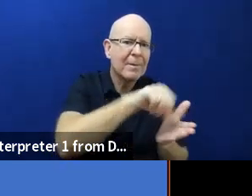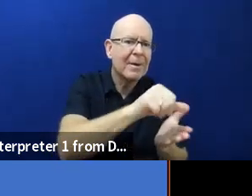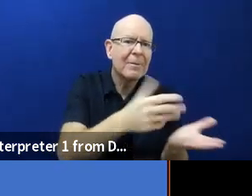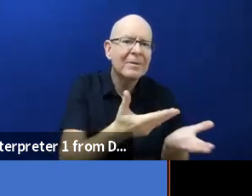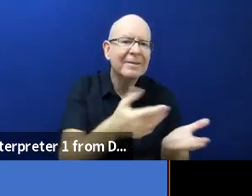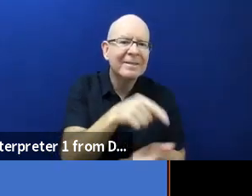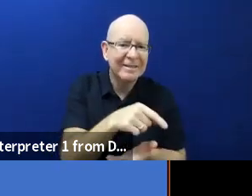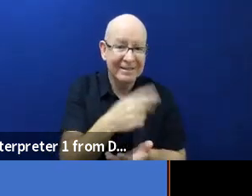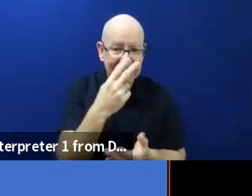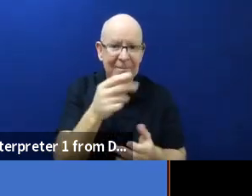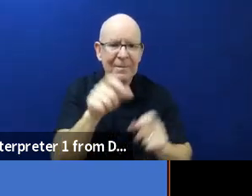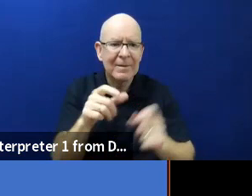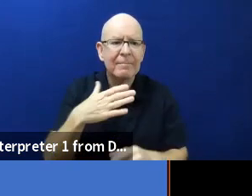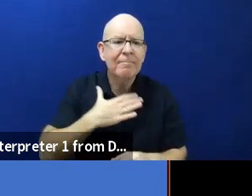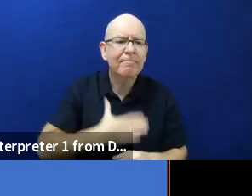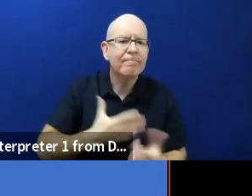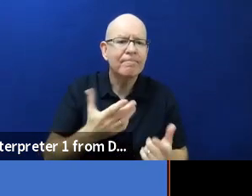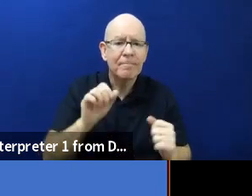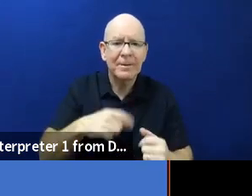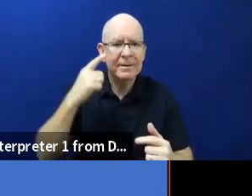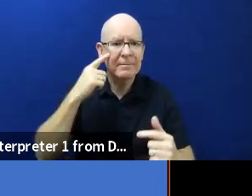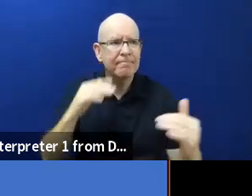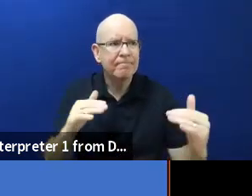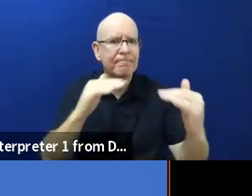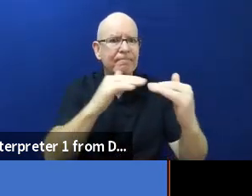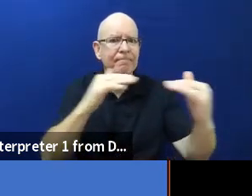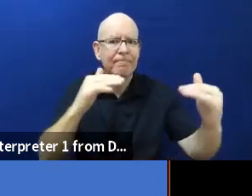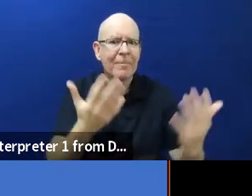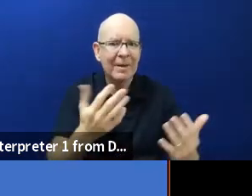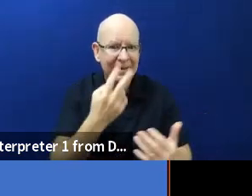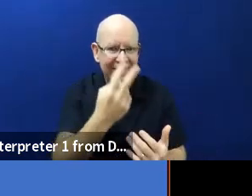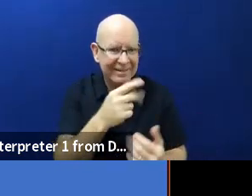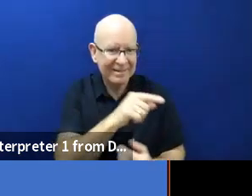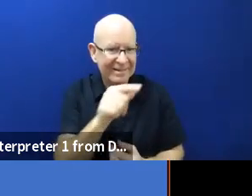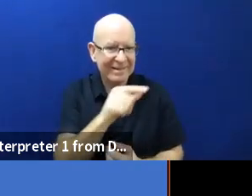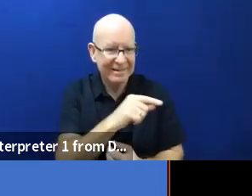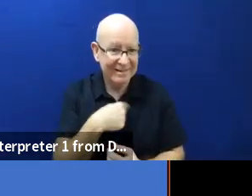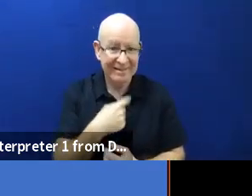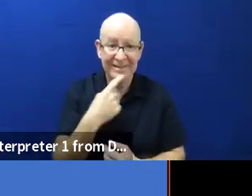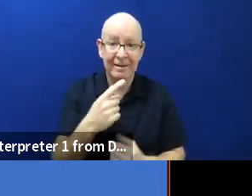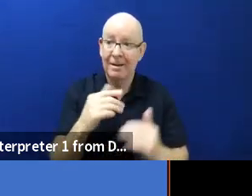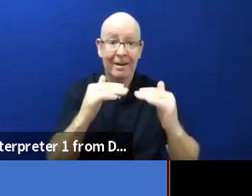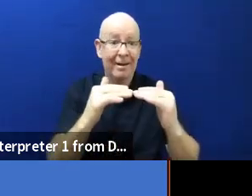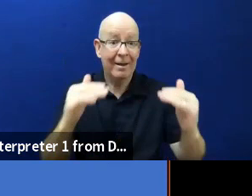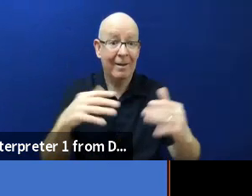it's often far above and beyond what people can actually afford. So, when we look and